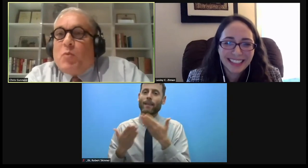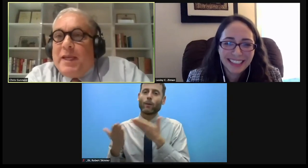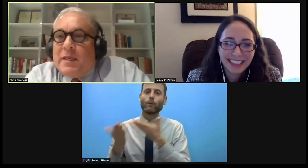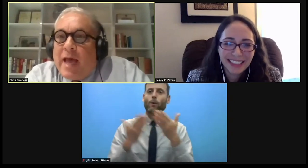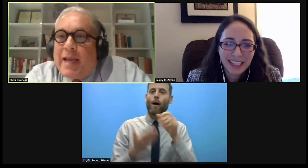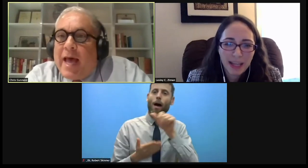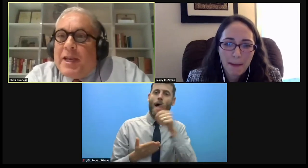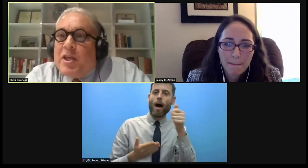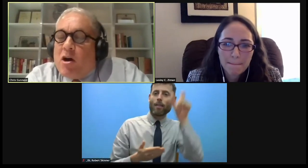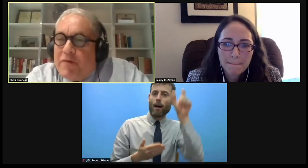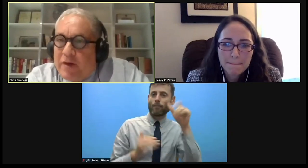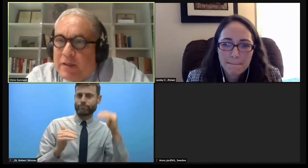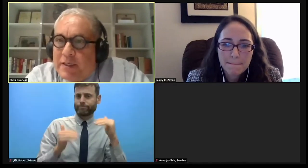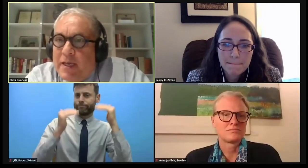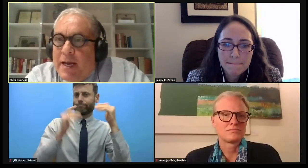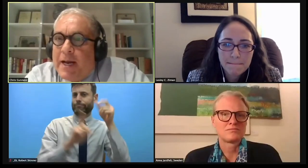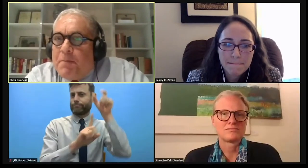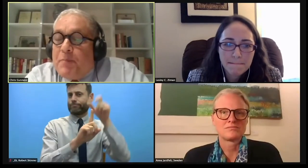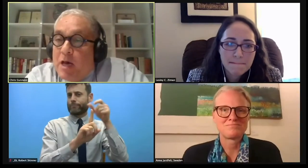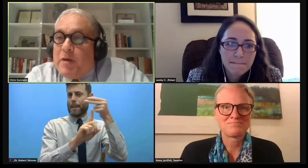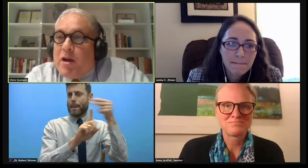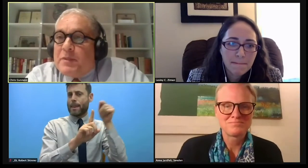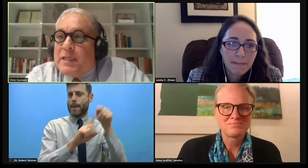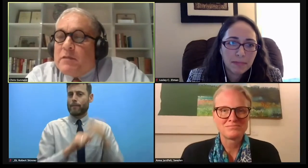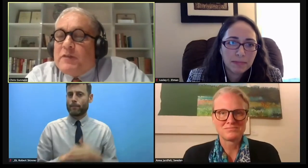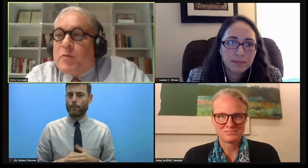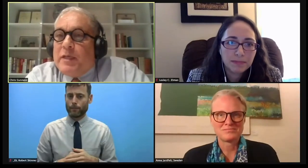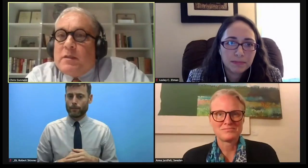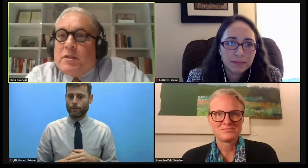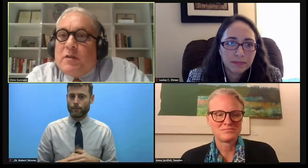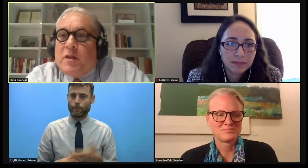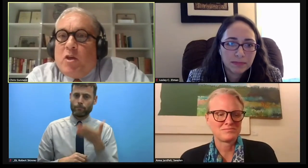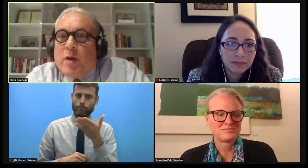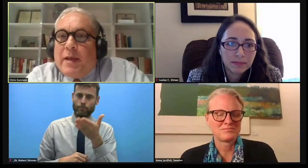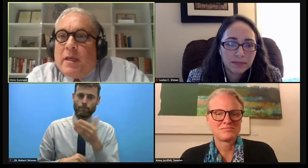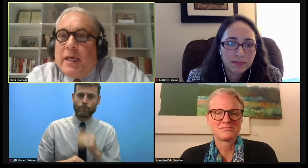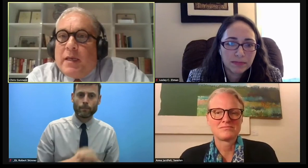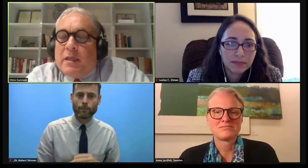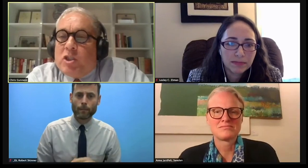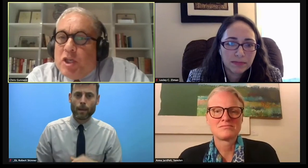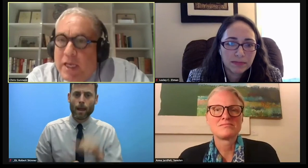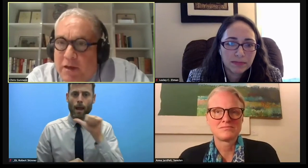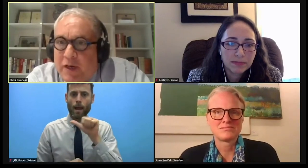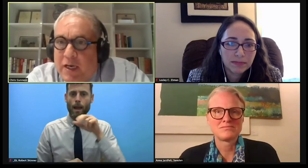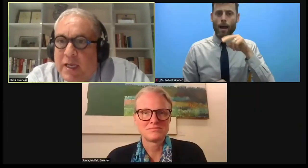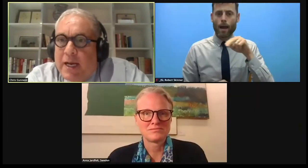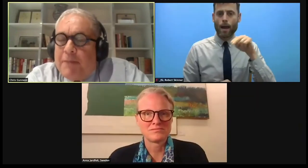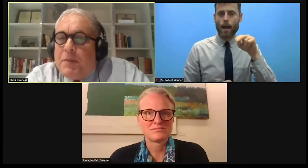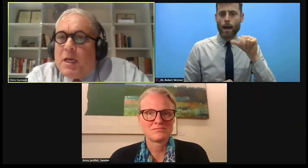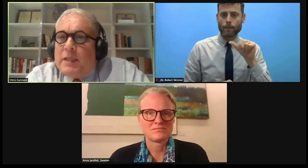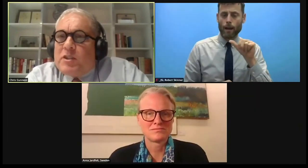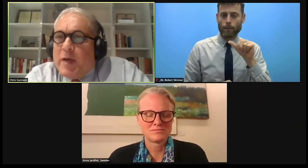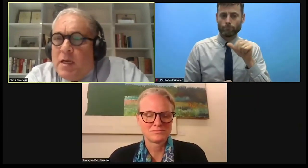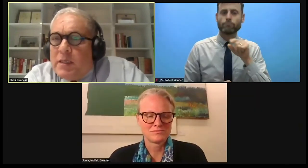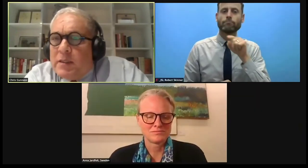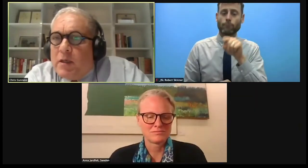Sweden and Anna Jardfelt permanent representative of Sweden to the UN in Geneva. Sweden has